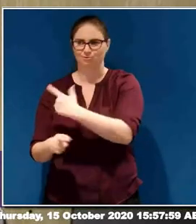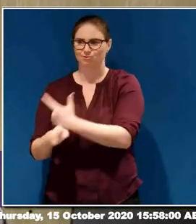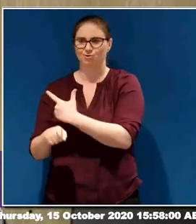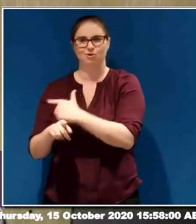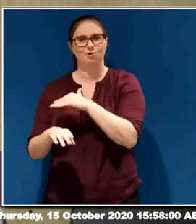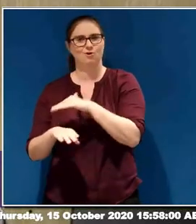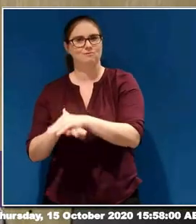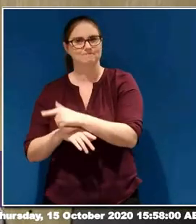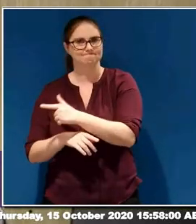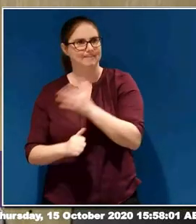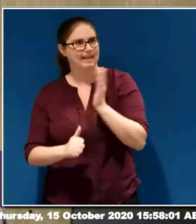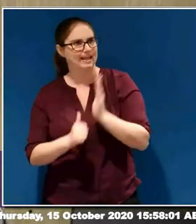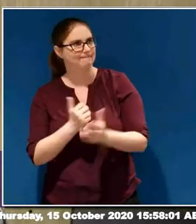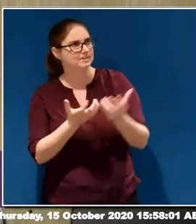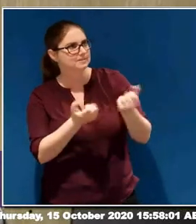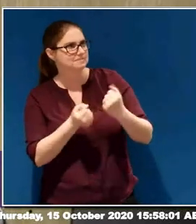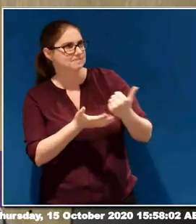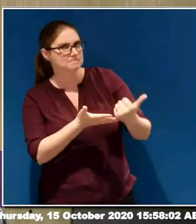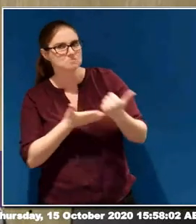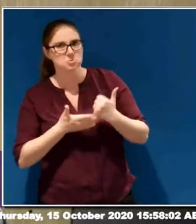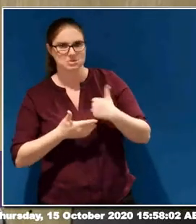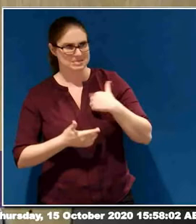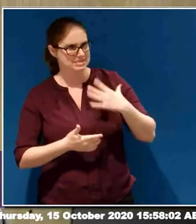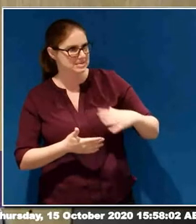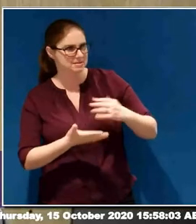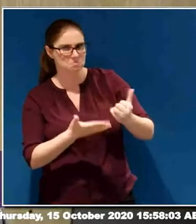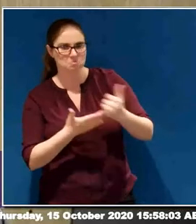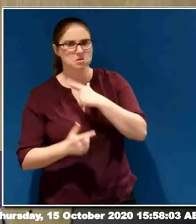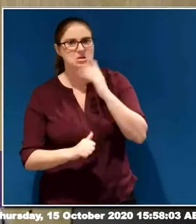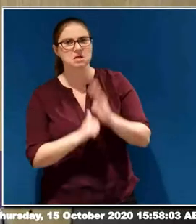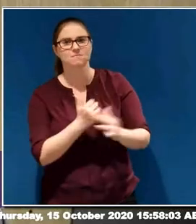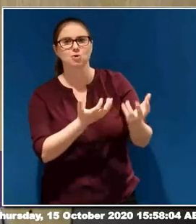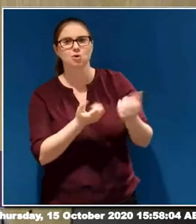They talked about, when we asked them when they started disliking